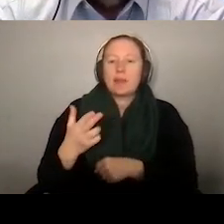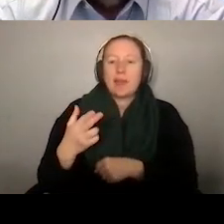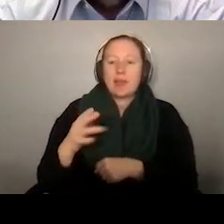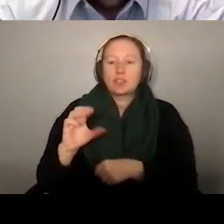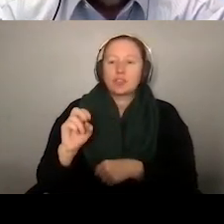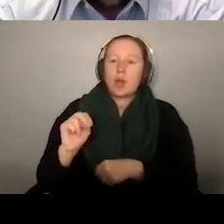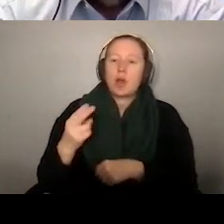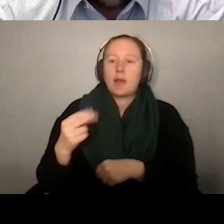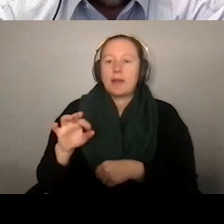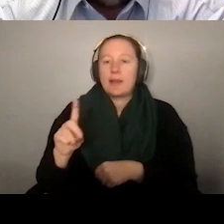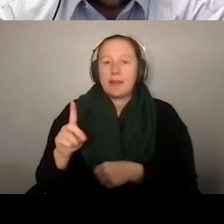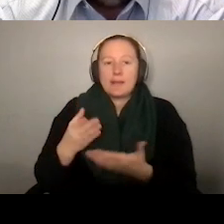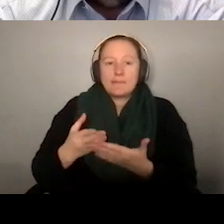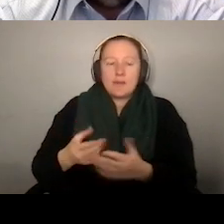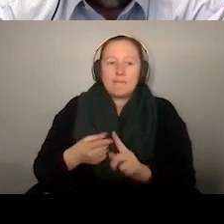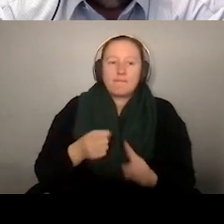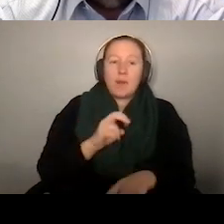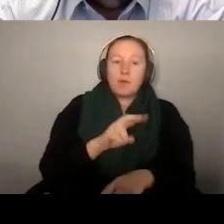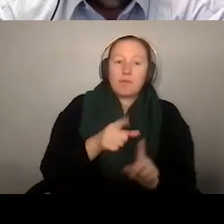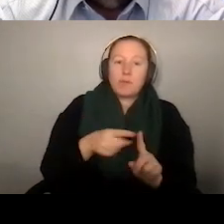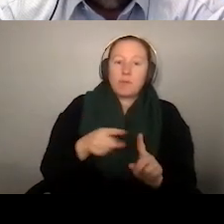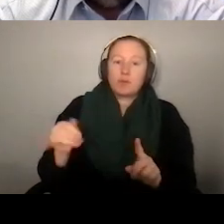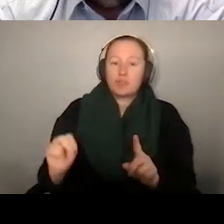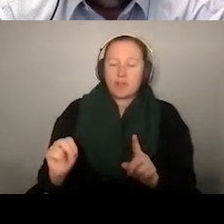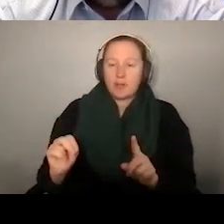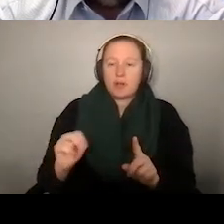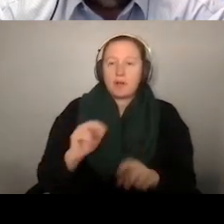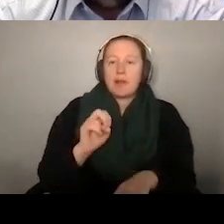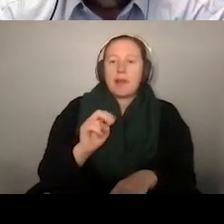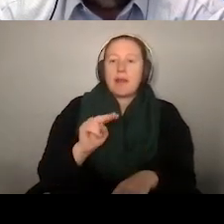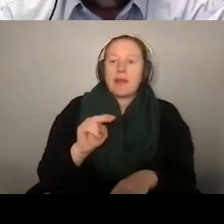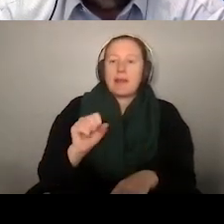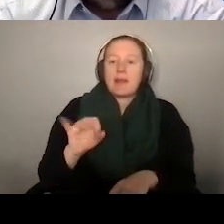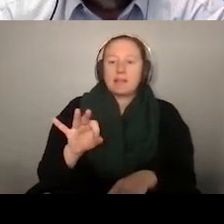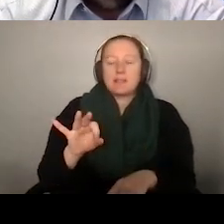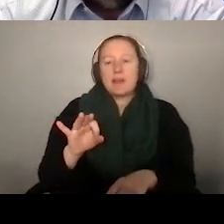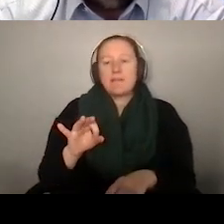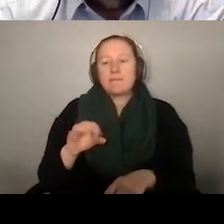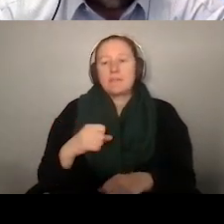From November to January each year, NSF conducts a statistically valid random sample